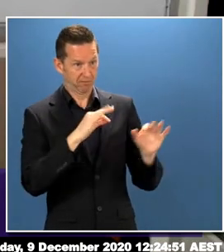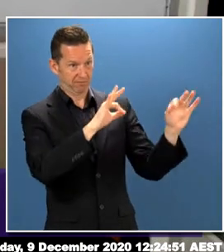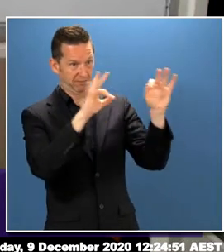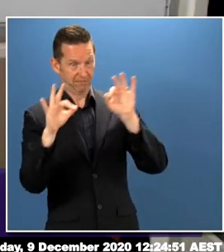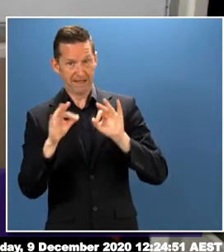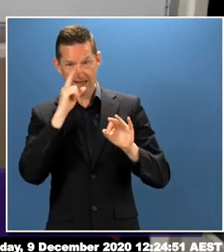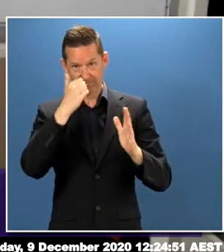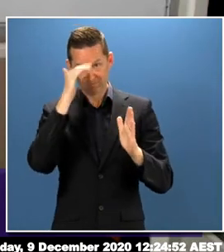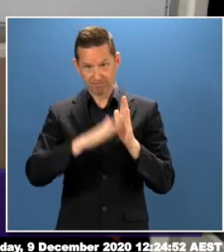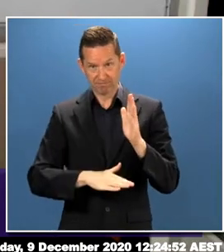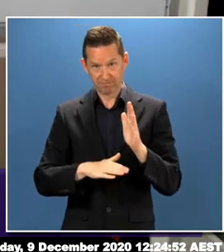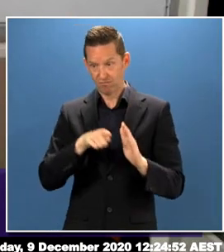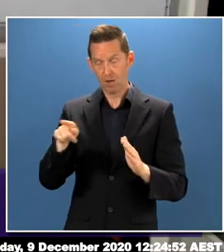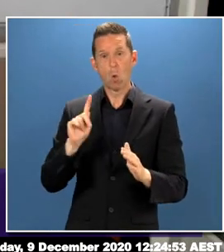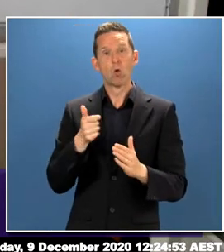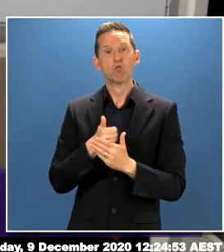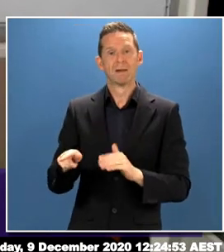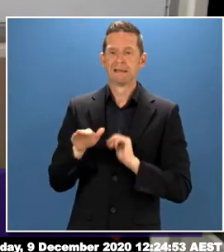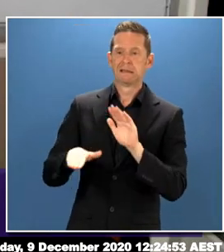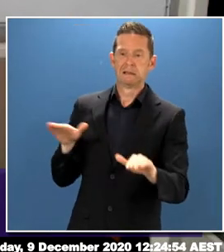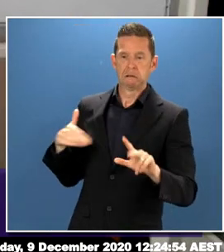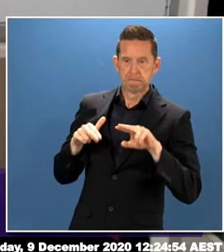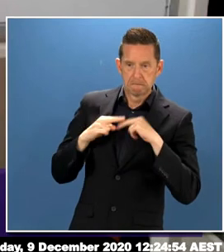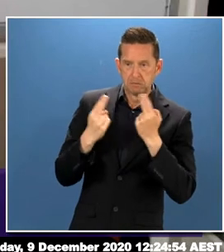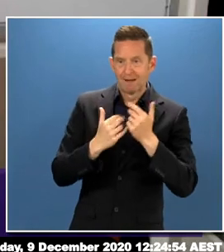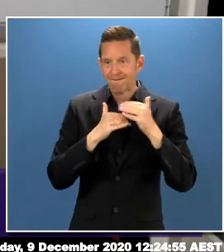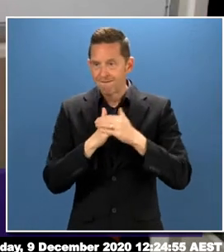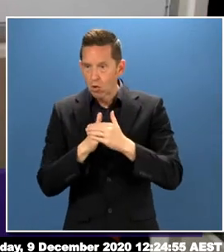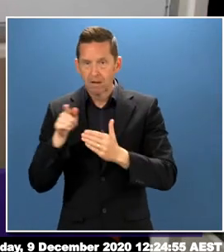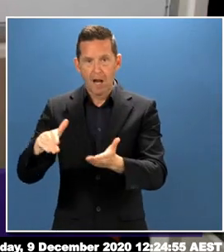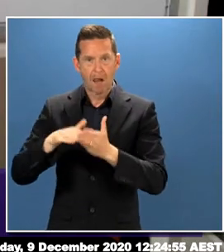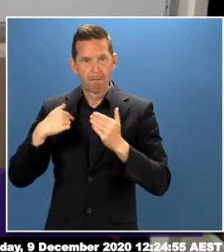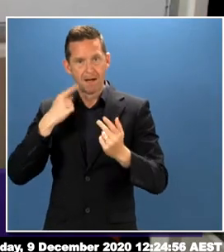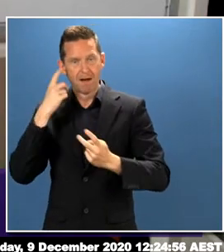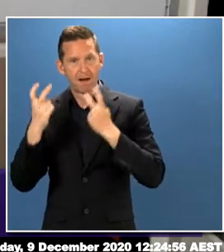So you reach out into your community networks, your own networks, and try and find, if it's not your son or daughter,